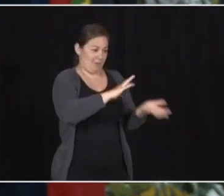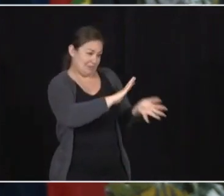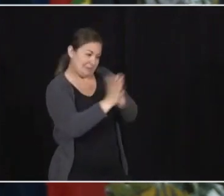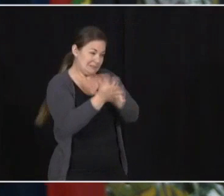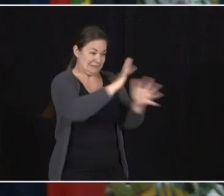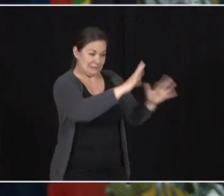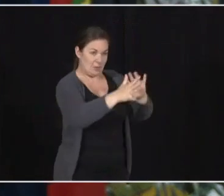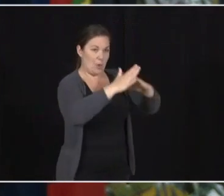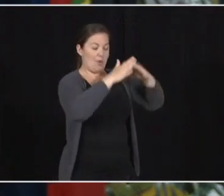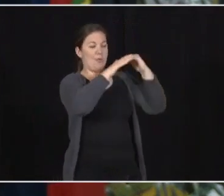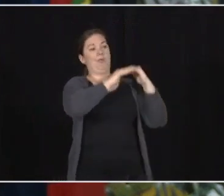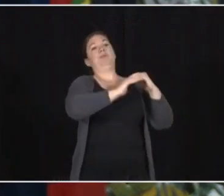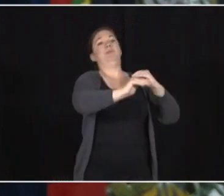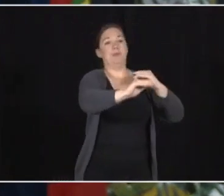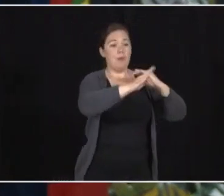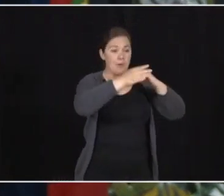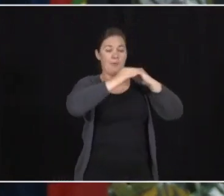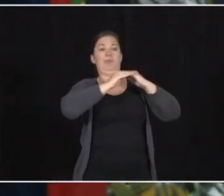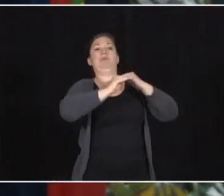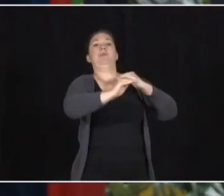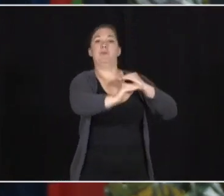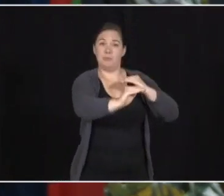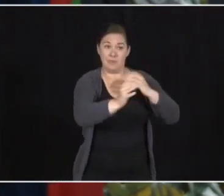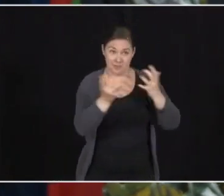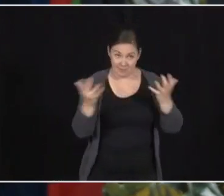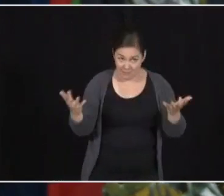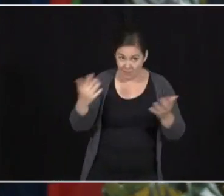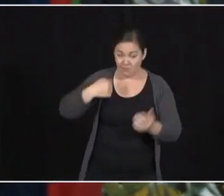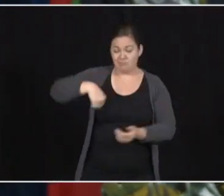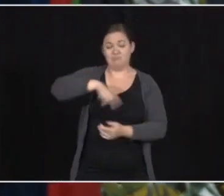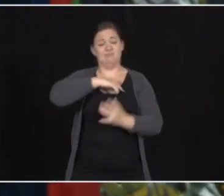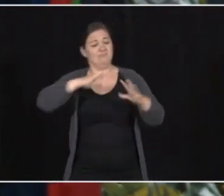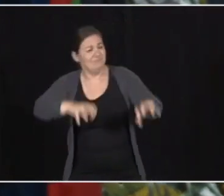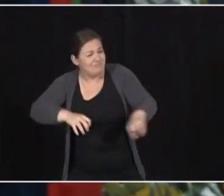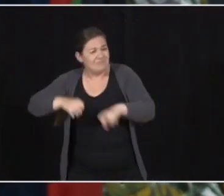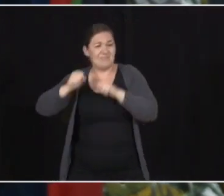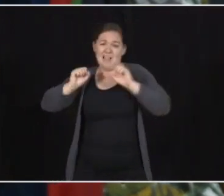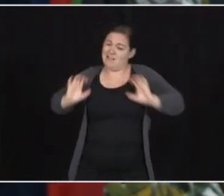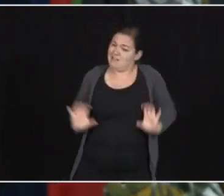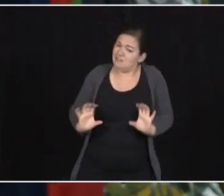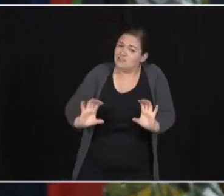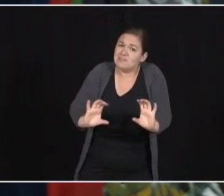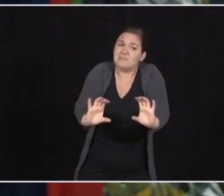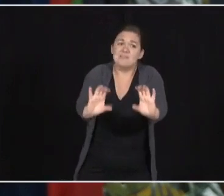our government has taken immediate and direct action to investigate and correct the situations identified